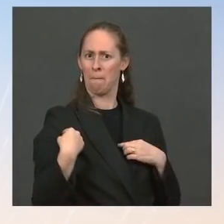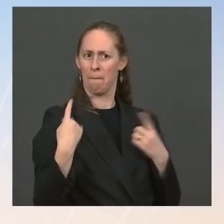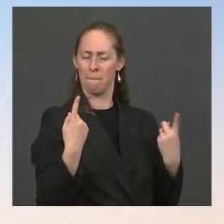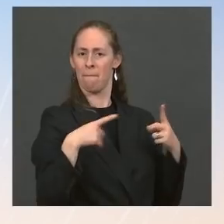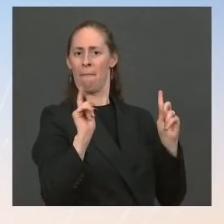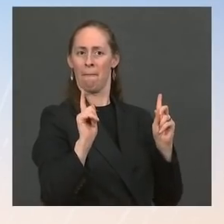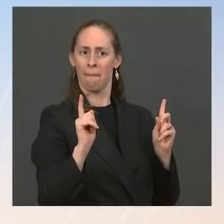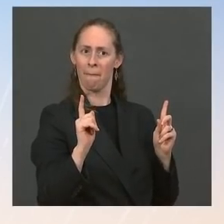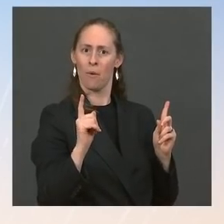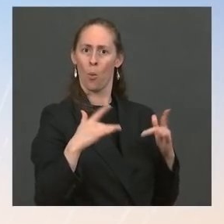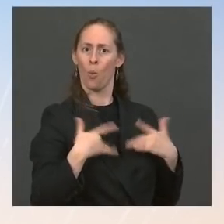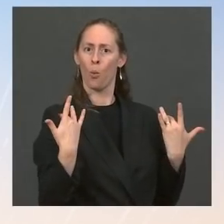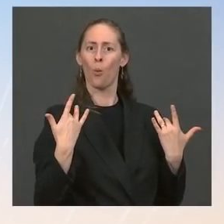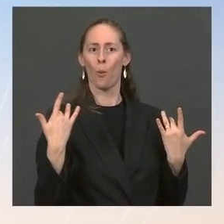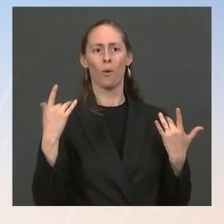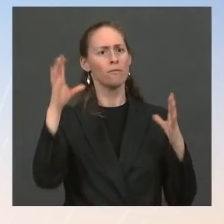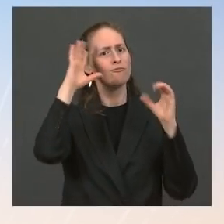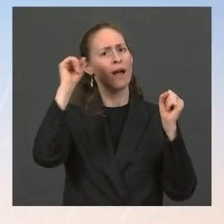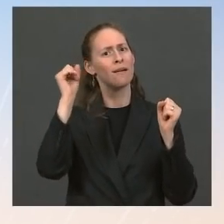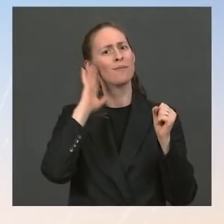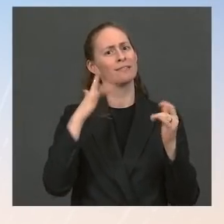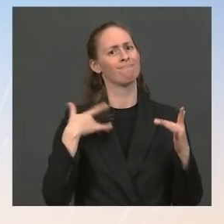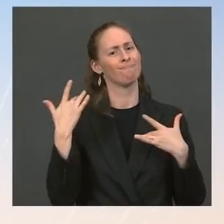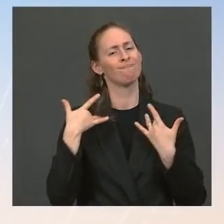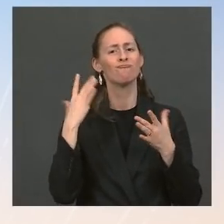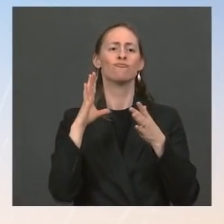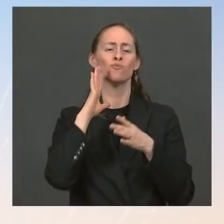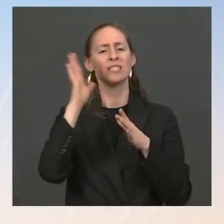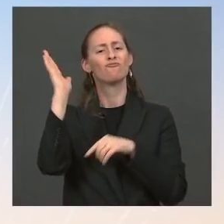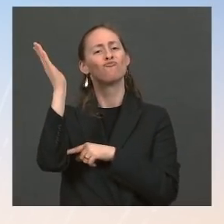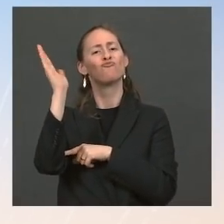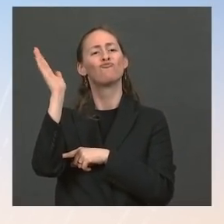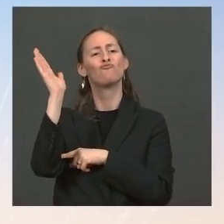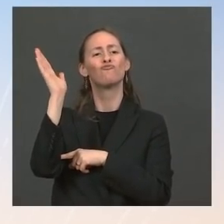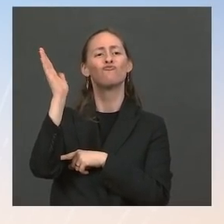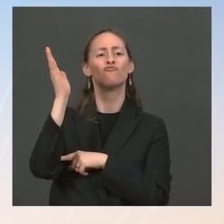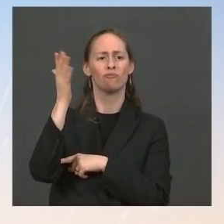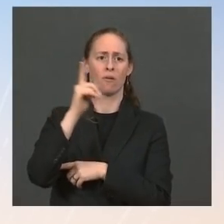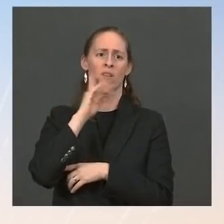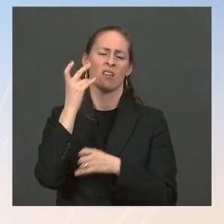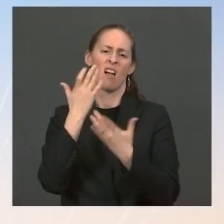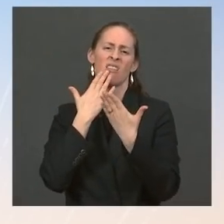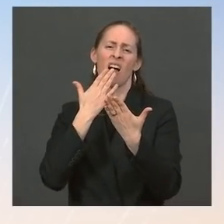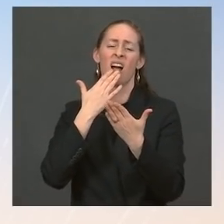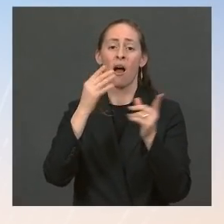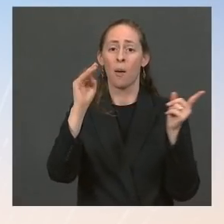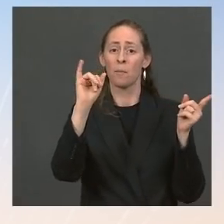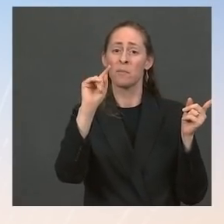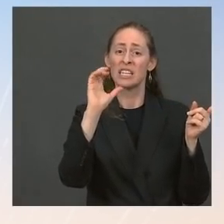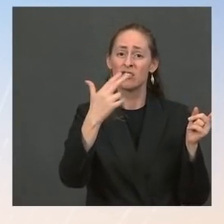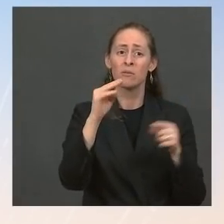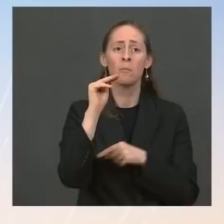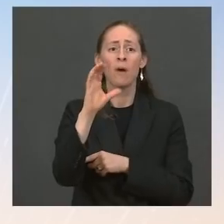for the support of everyone from Mitch McConnell to a range of members in both sides --